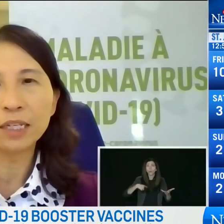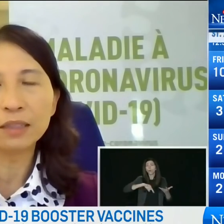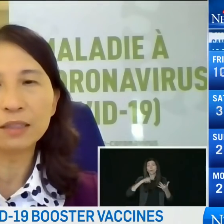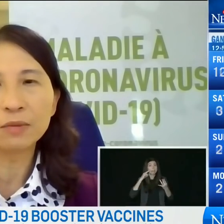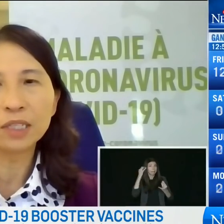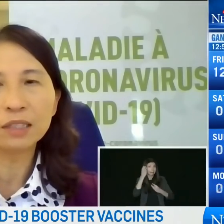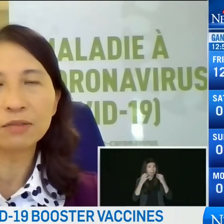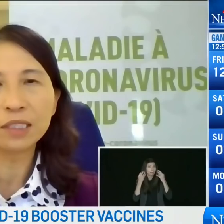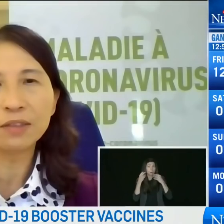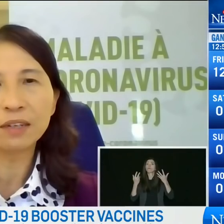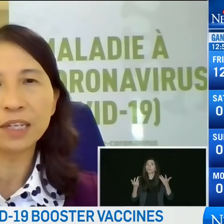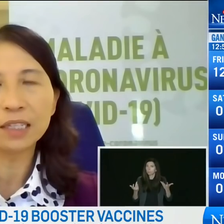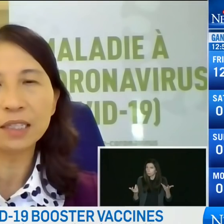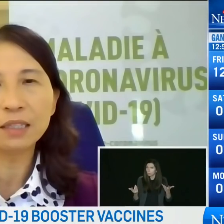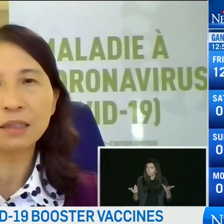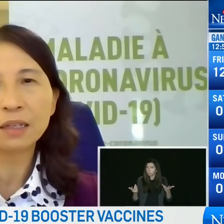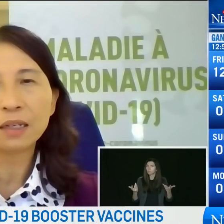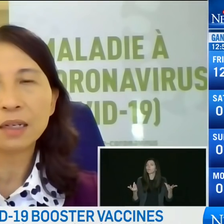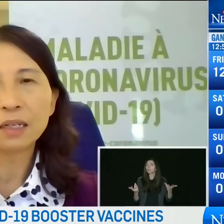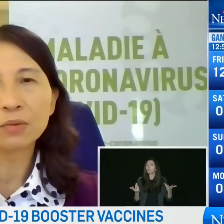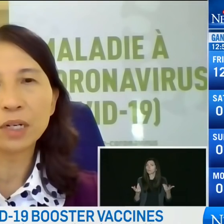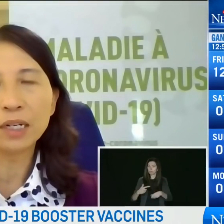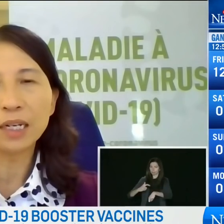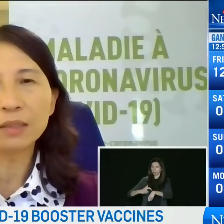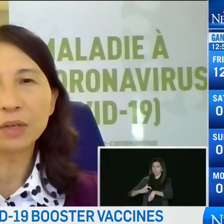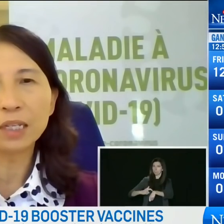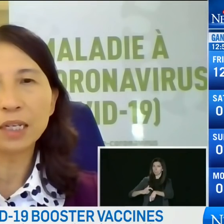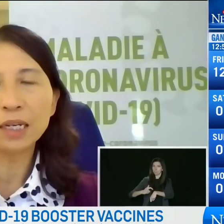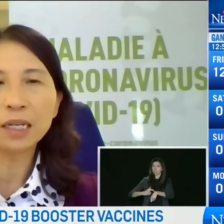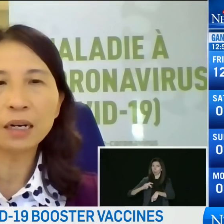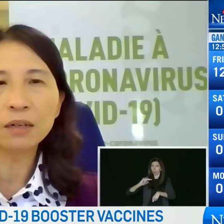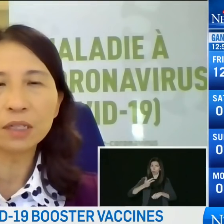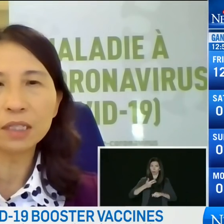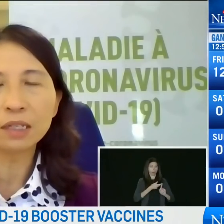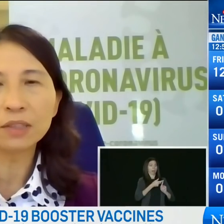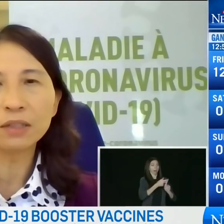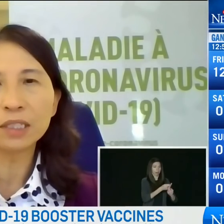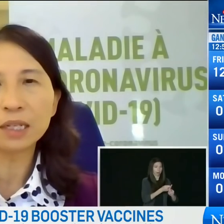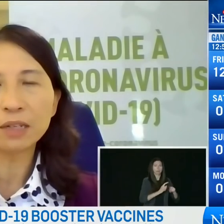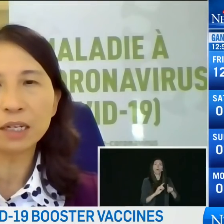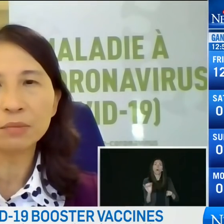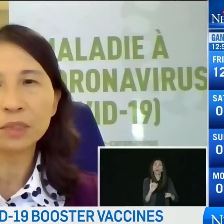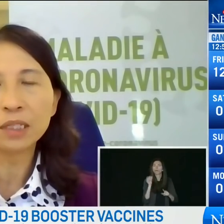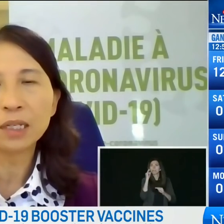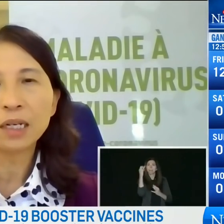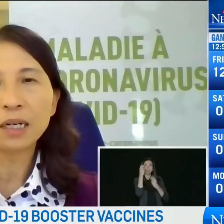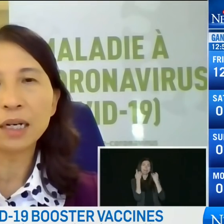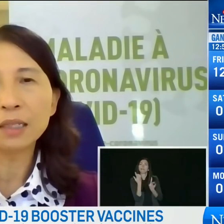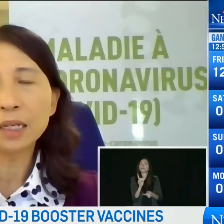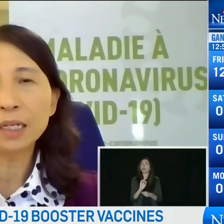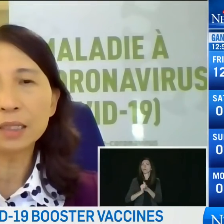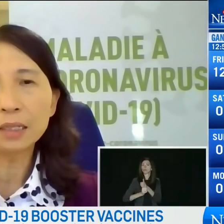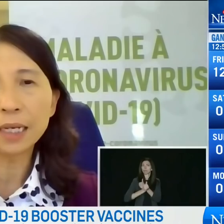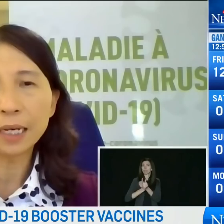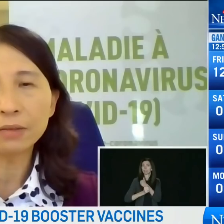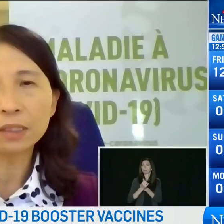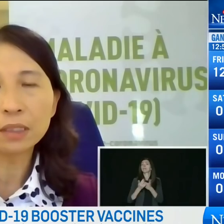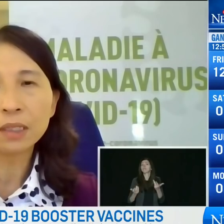OF A PRIMARY SERIES. BOTH THE DURATION OF WHEN